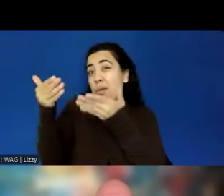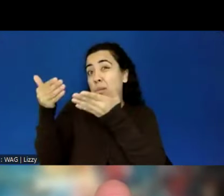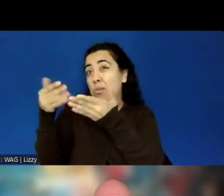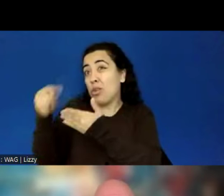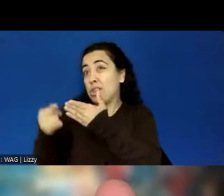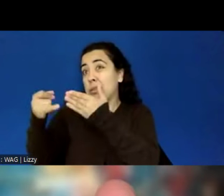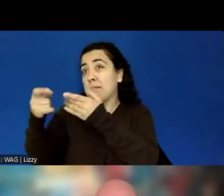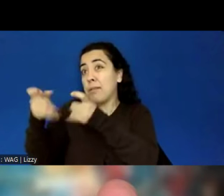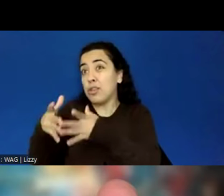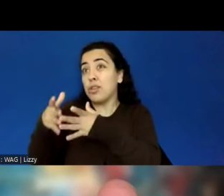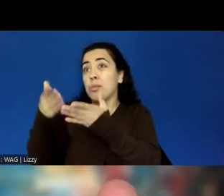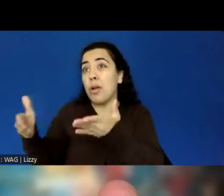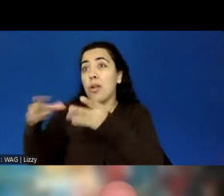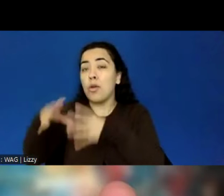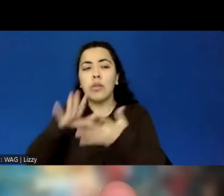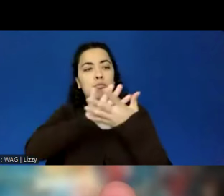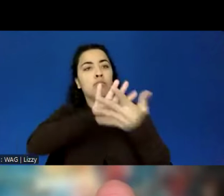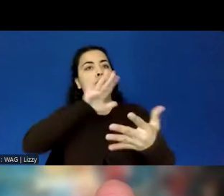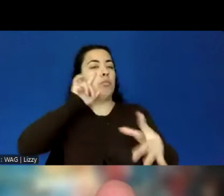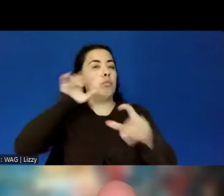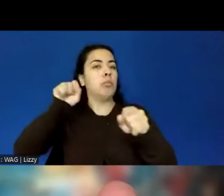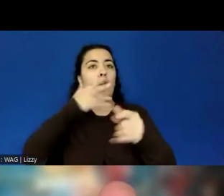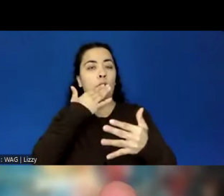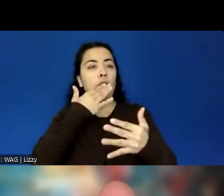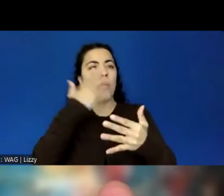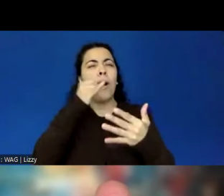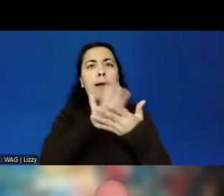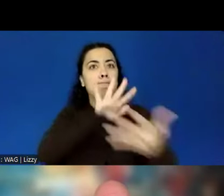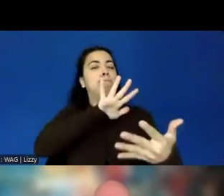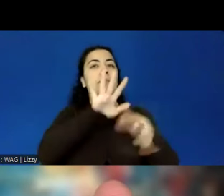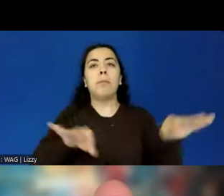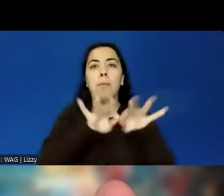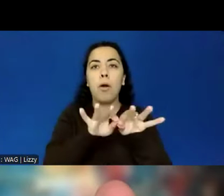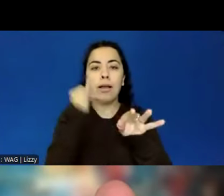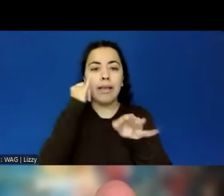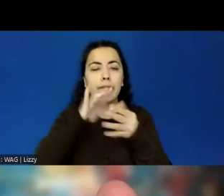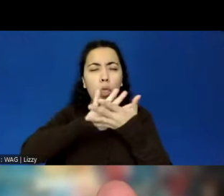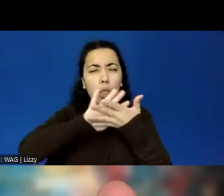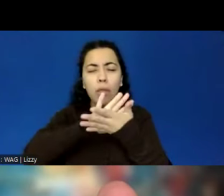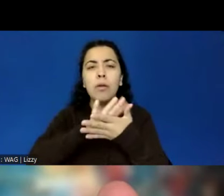why proper color contrast is important and the impacts of not having that, or why you can't